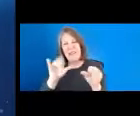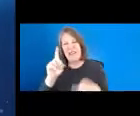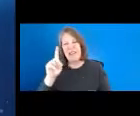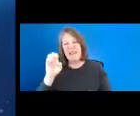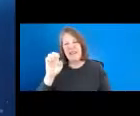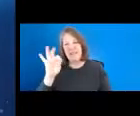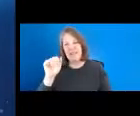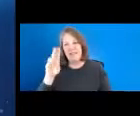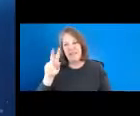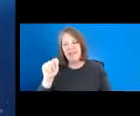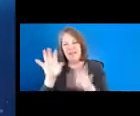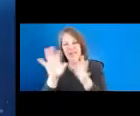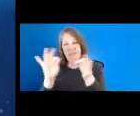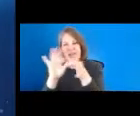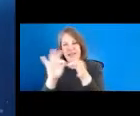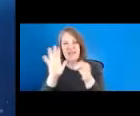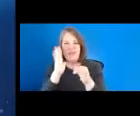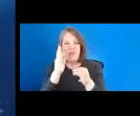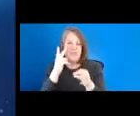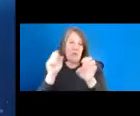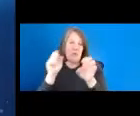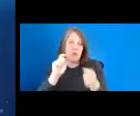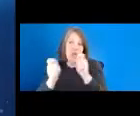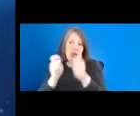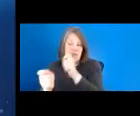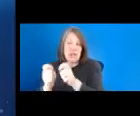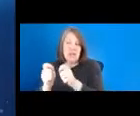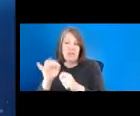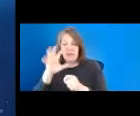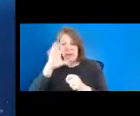which as you can see, you can change, if you missed a chat but would like to